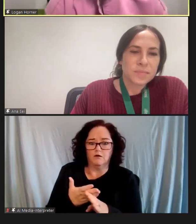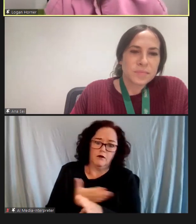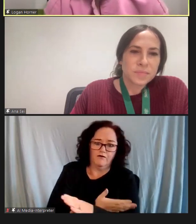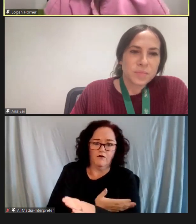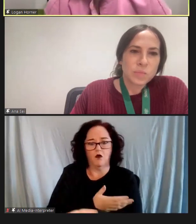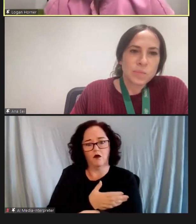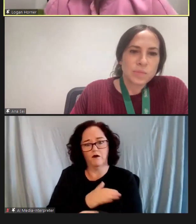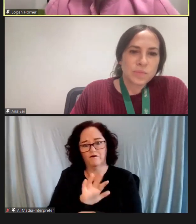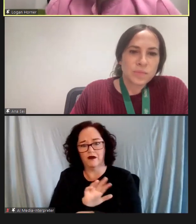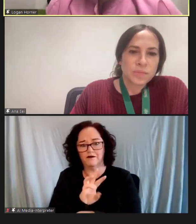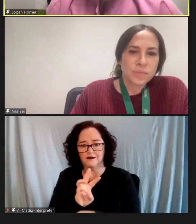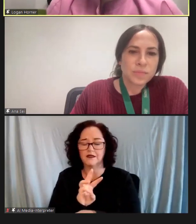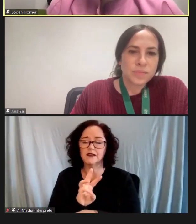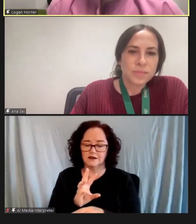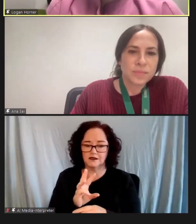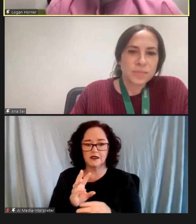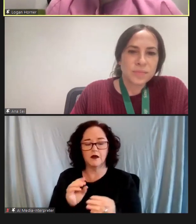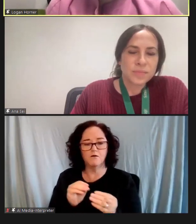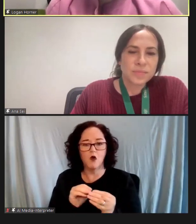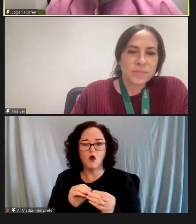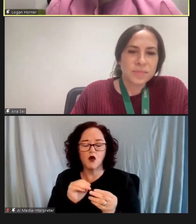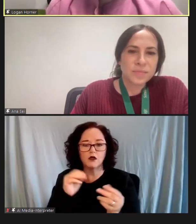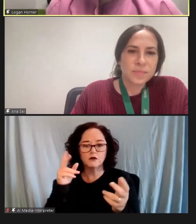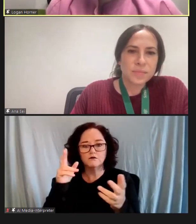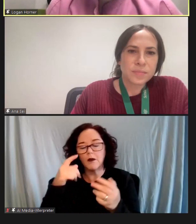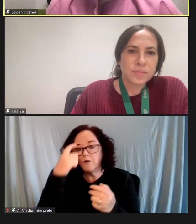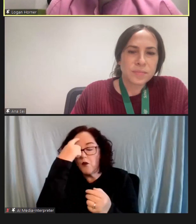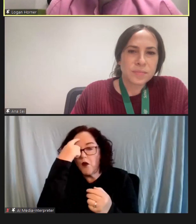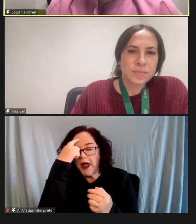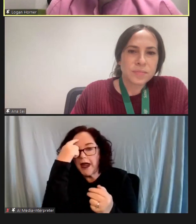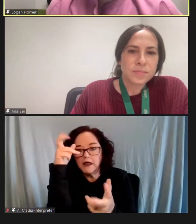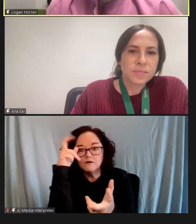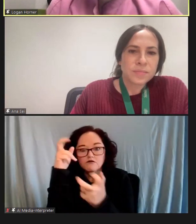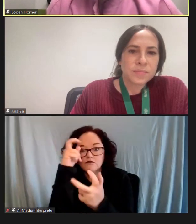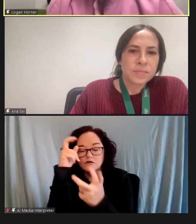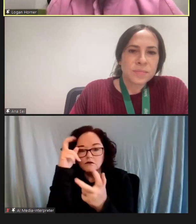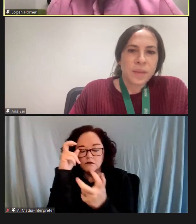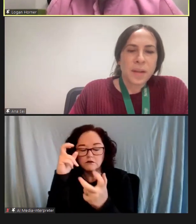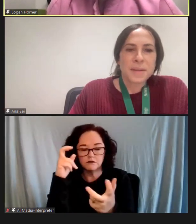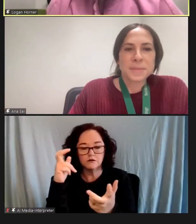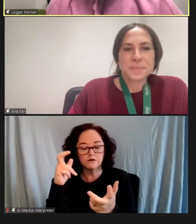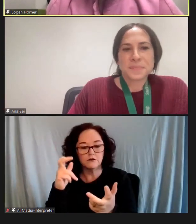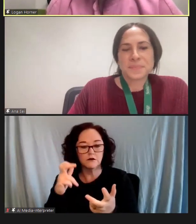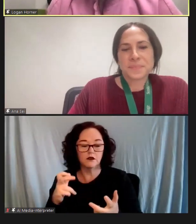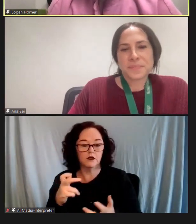we're doing research and the more we're